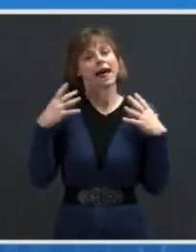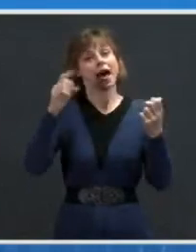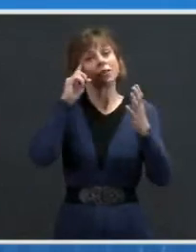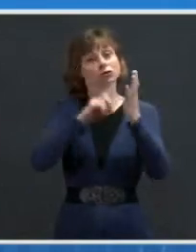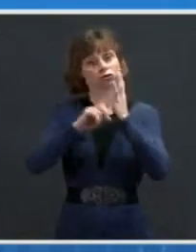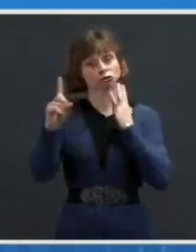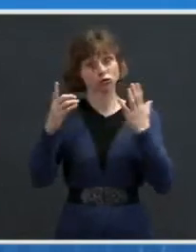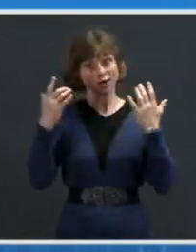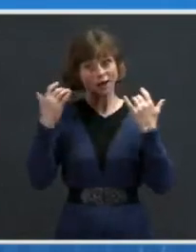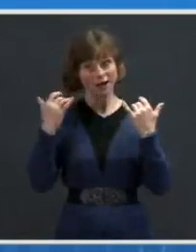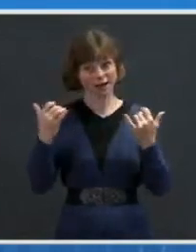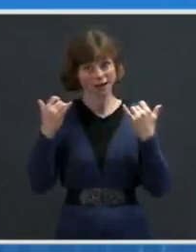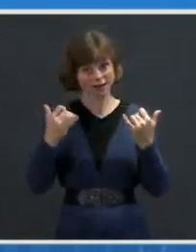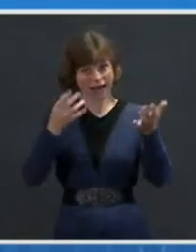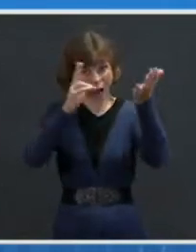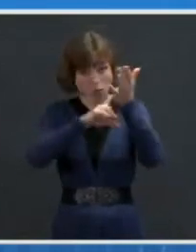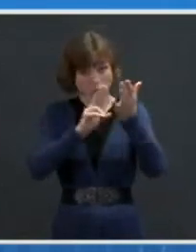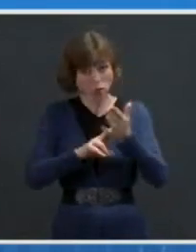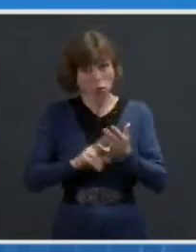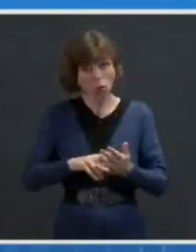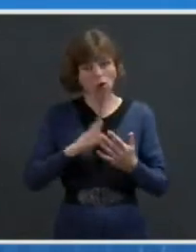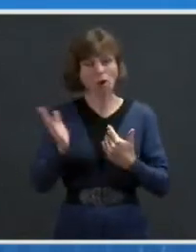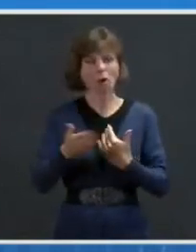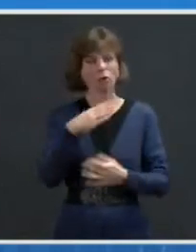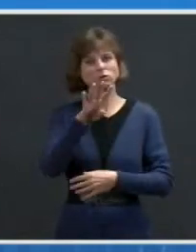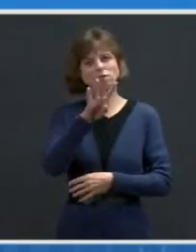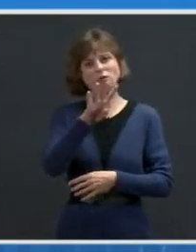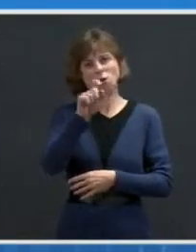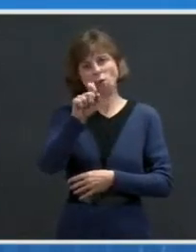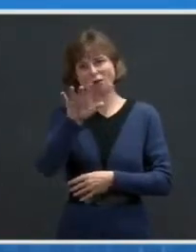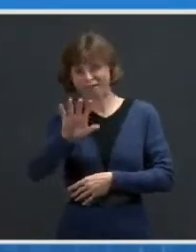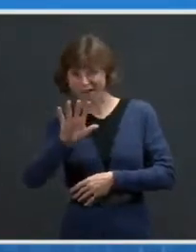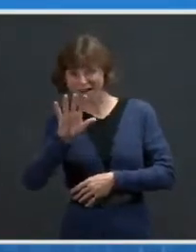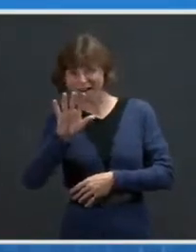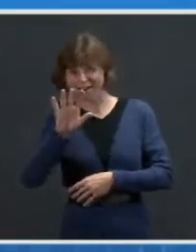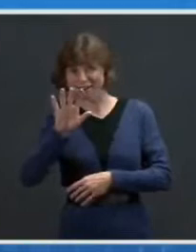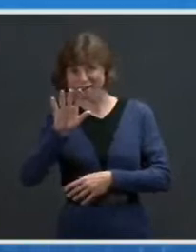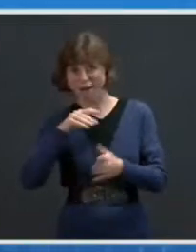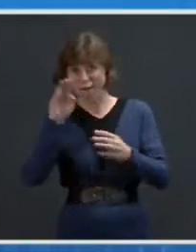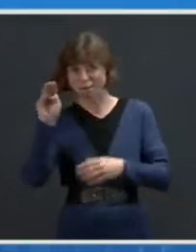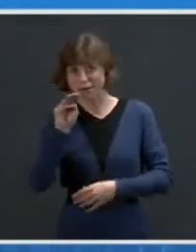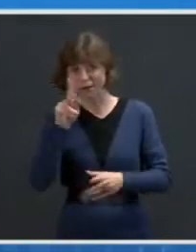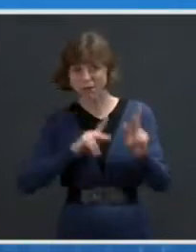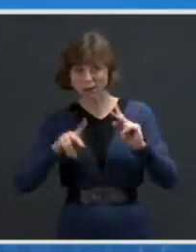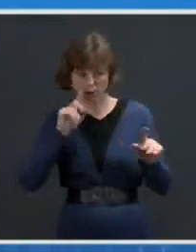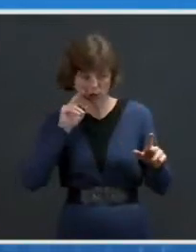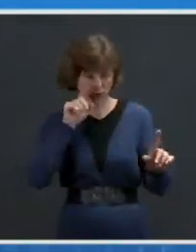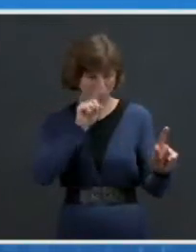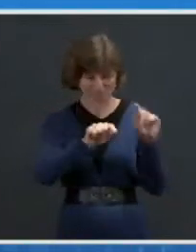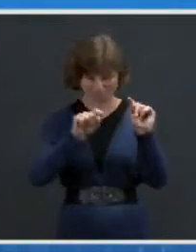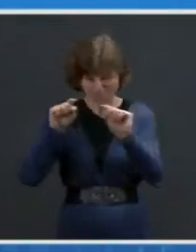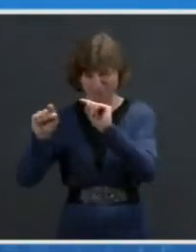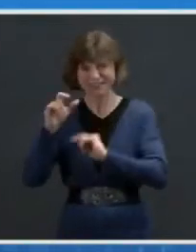ANY NEW SAFETY SIGNALS. THE HEALTH CHECKER HAS NOW